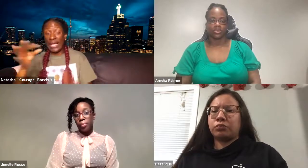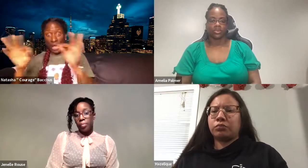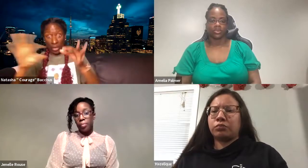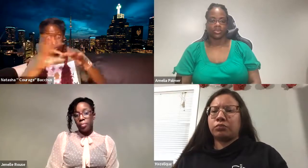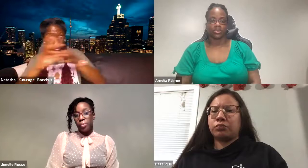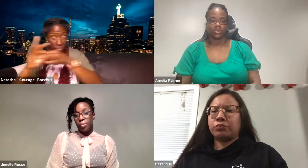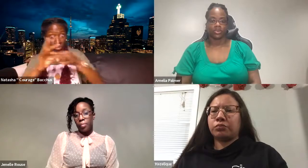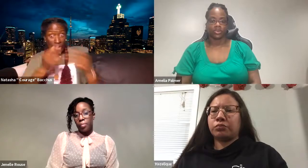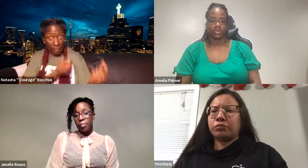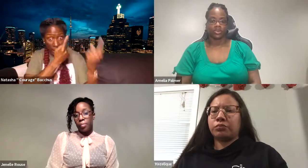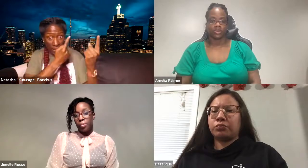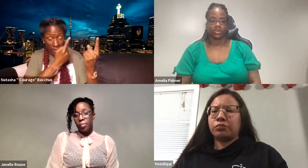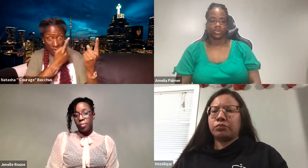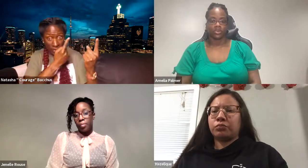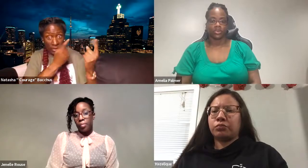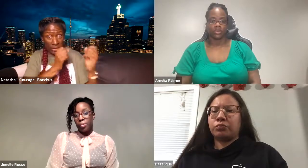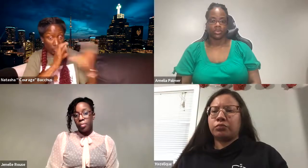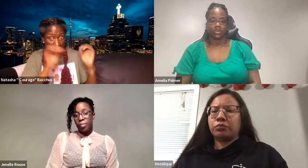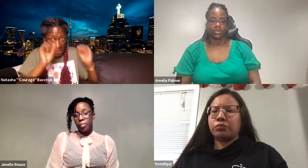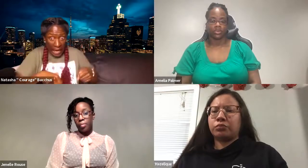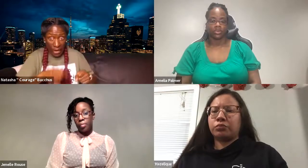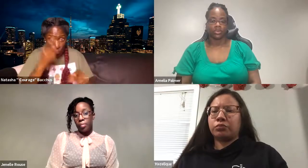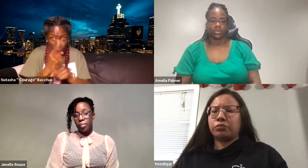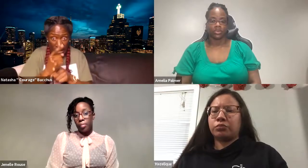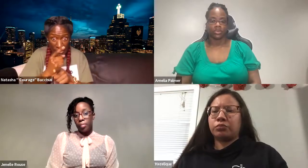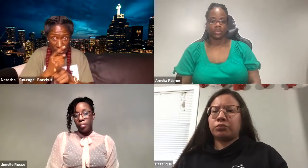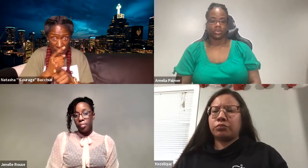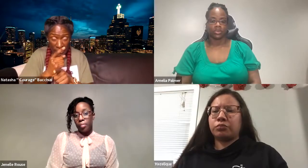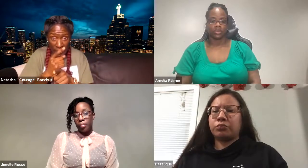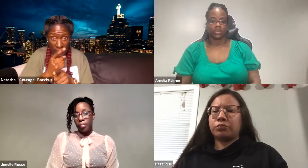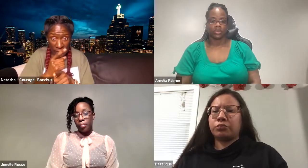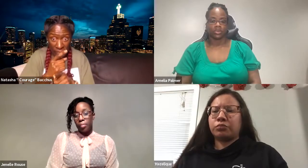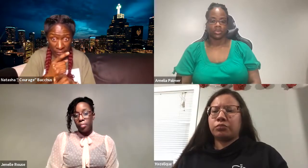and we have oneida sign language, you said that there's a common understanding between the two